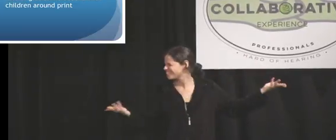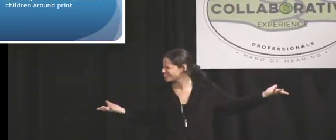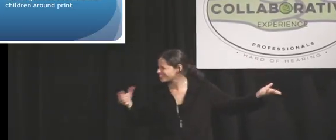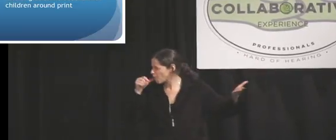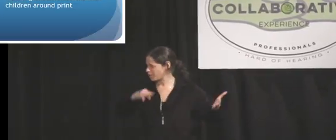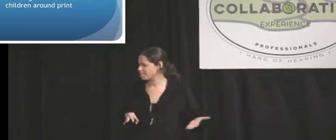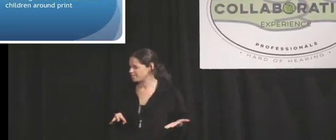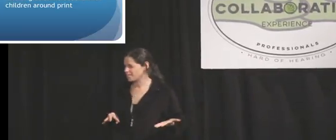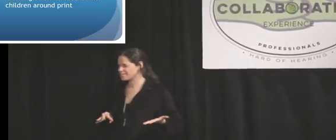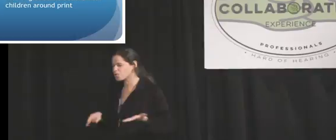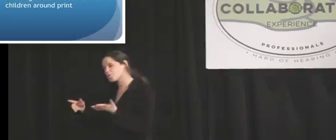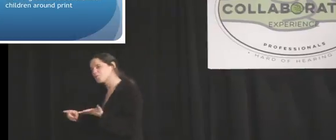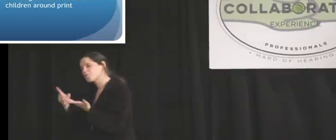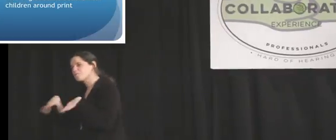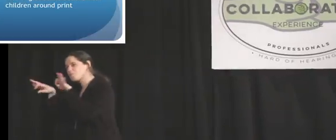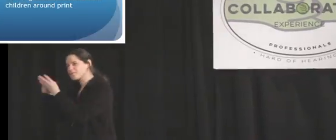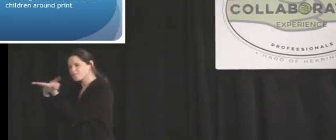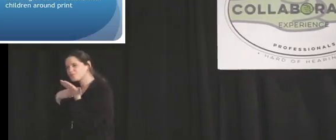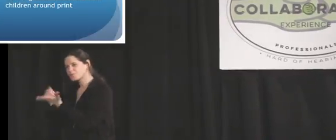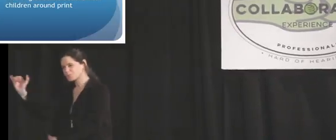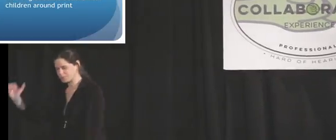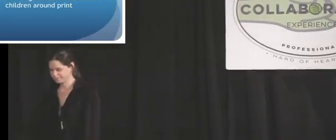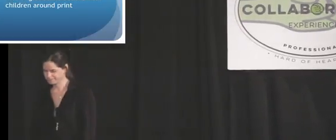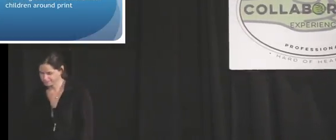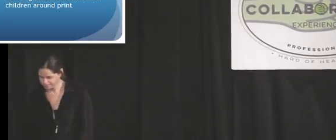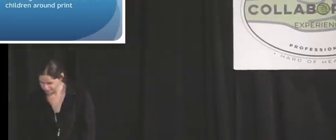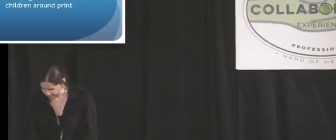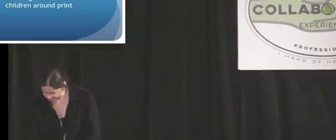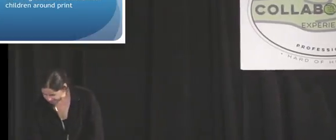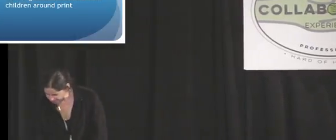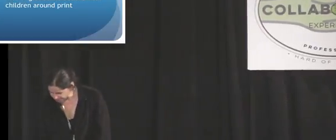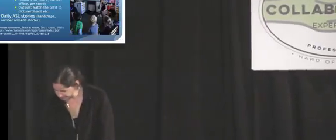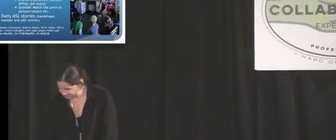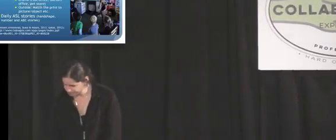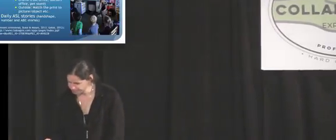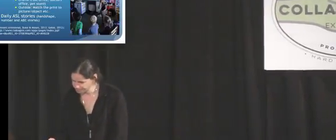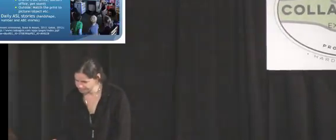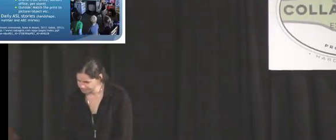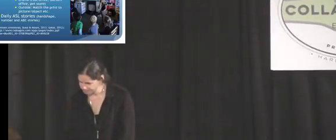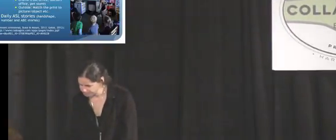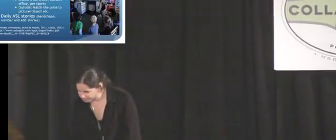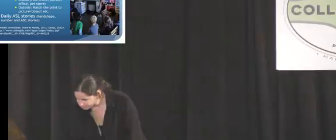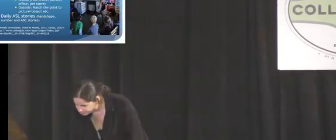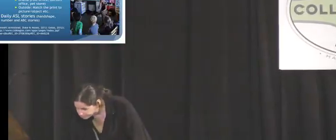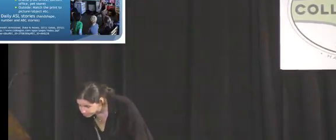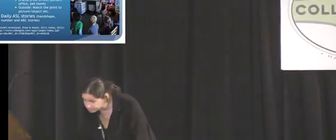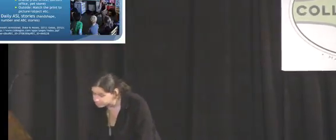Because it's the other part of it. You can't just have the environment set. You have to be taking action as well.